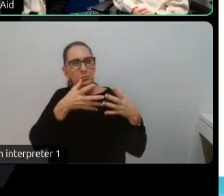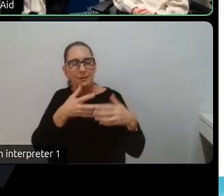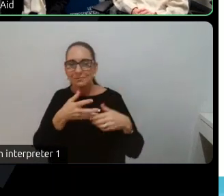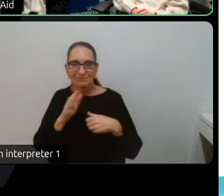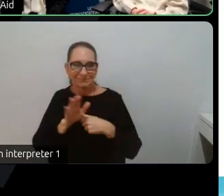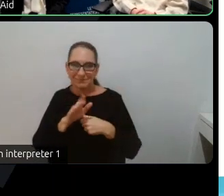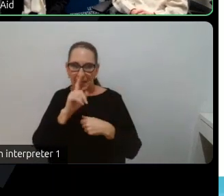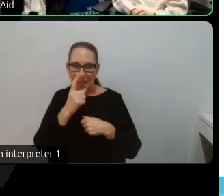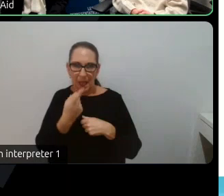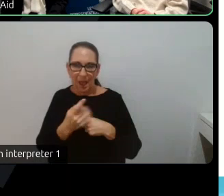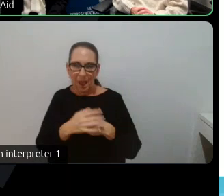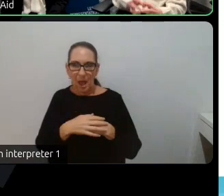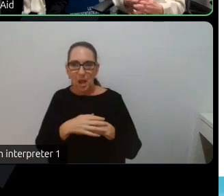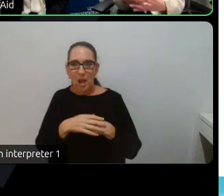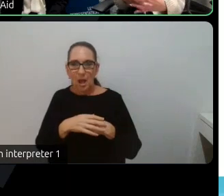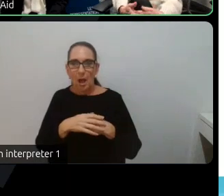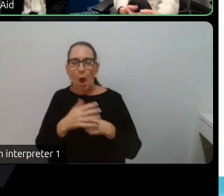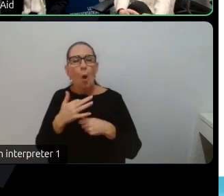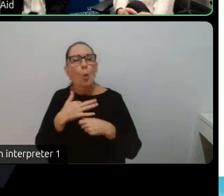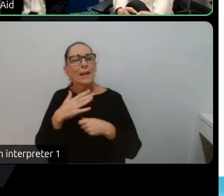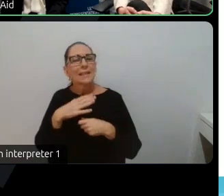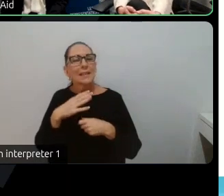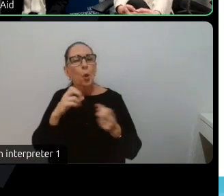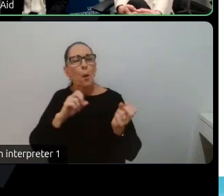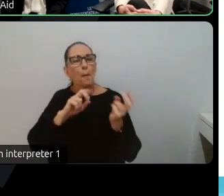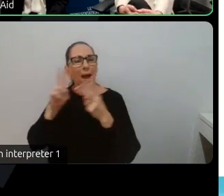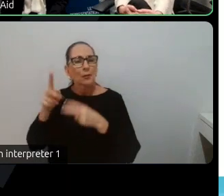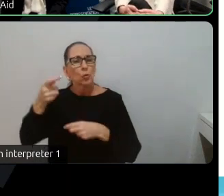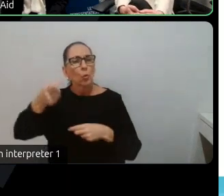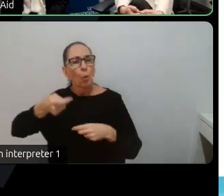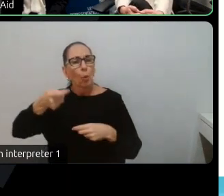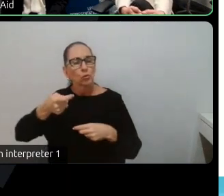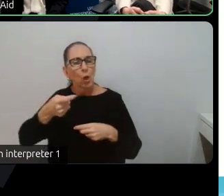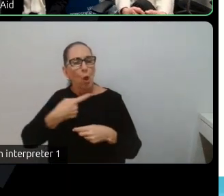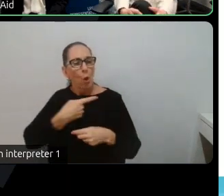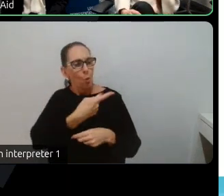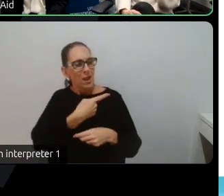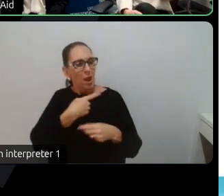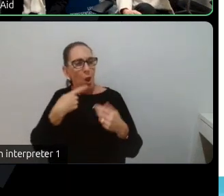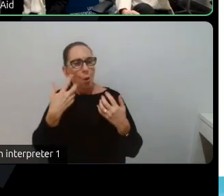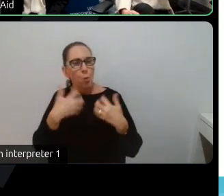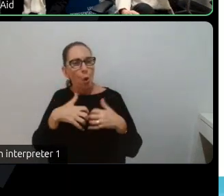we need to go back to court to determine whether or not changeover happens at McDonald's at Nambour